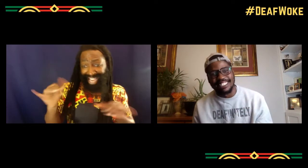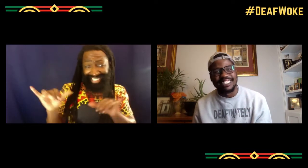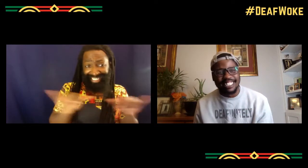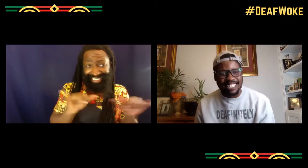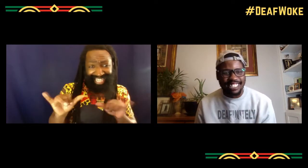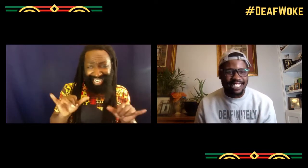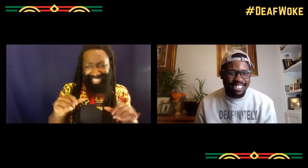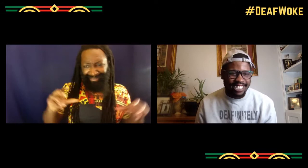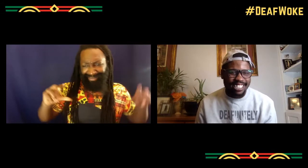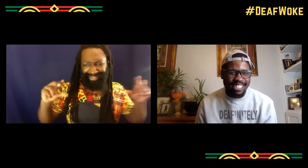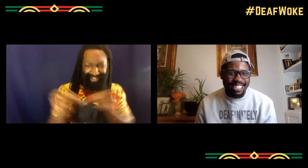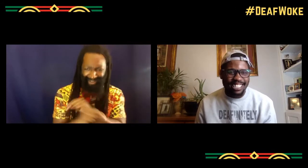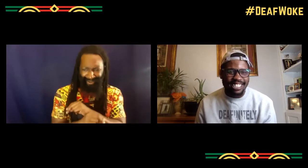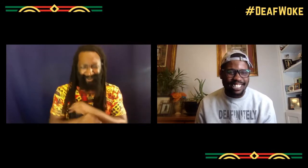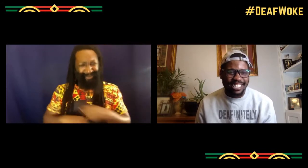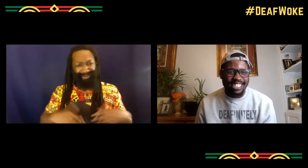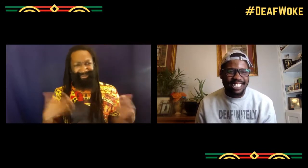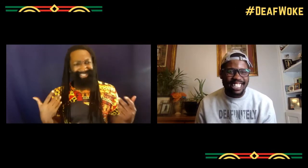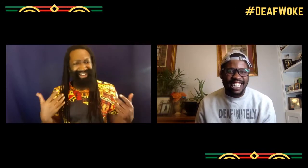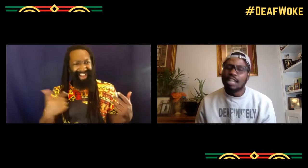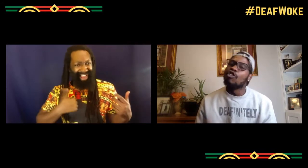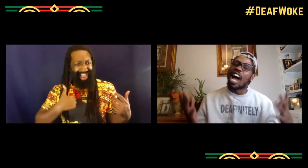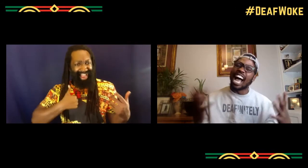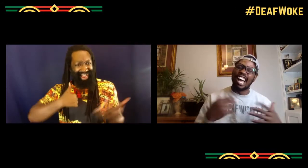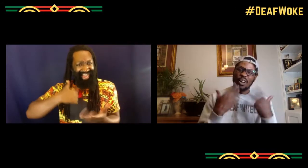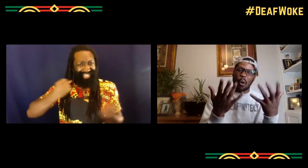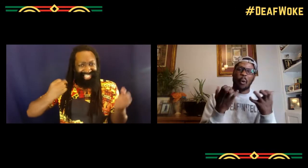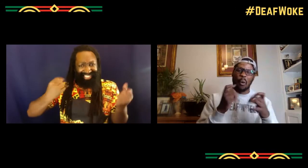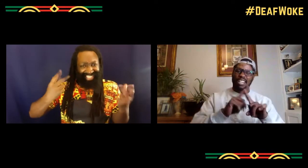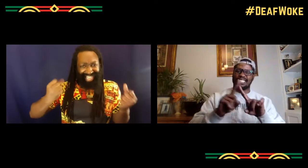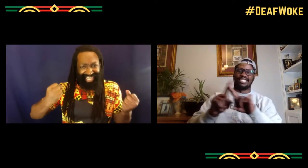your sign, the way that you do things. Everybody doesn't sign the same, no.